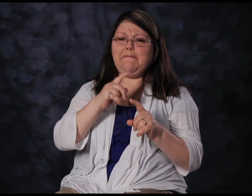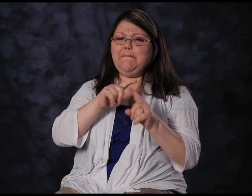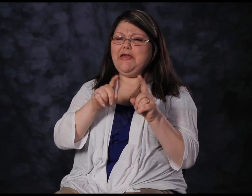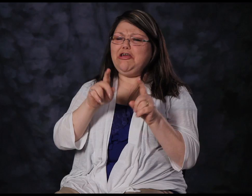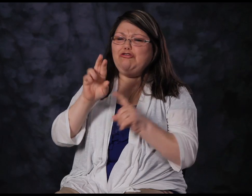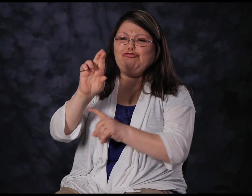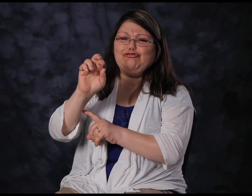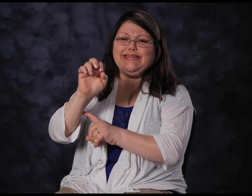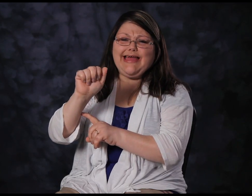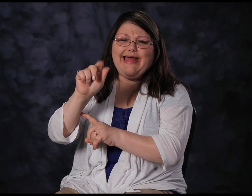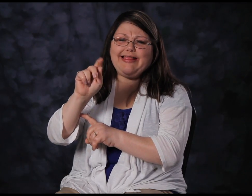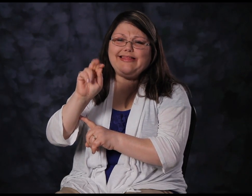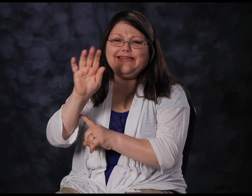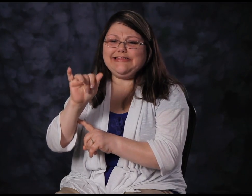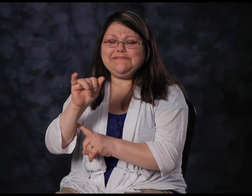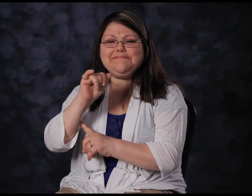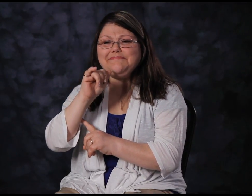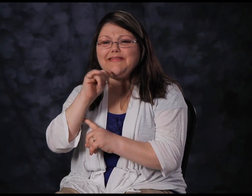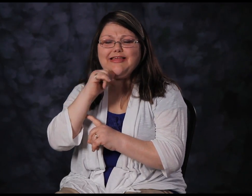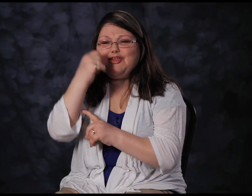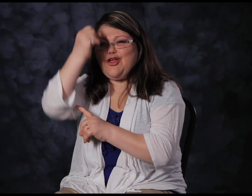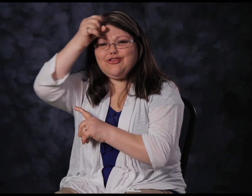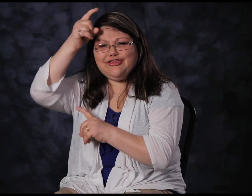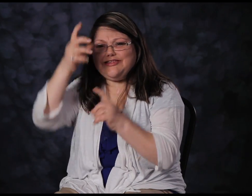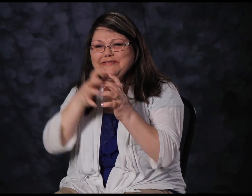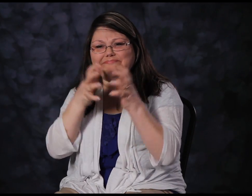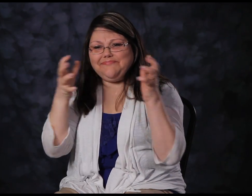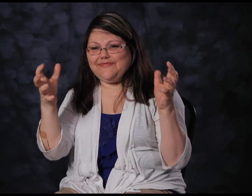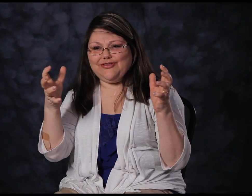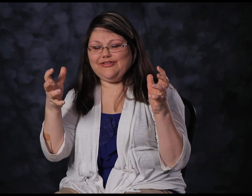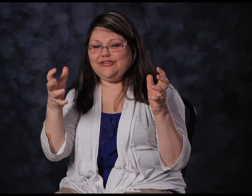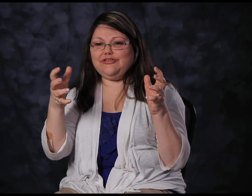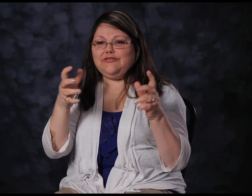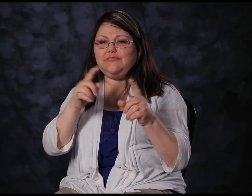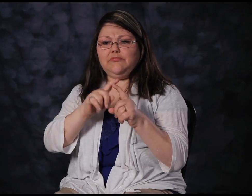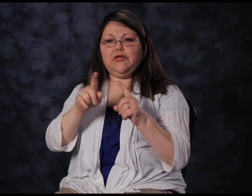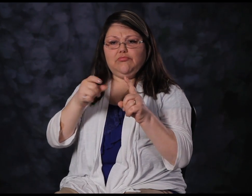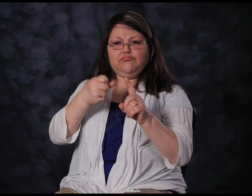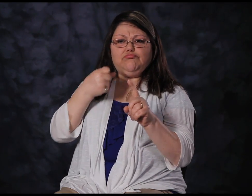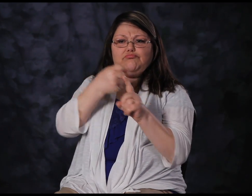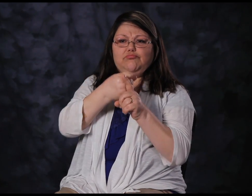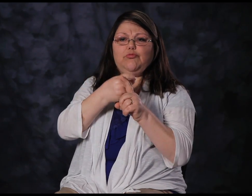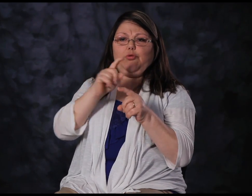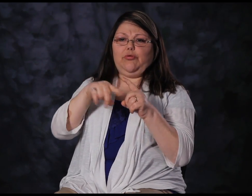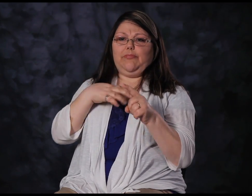My father died when I was 12, actually, but I didn’t have a strong sense of what that meant at that time,